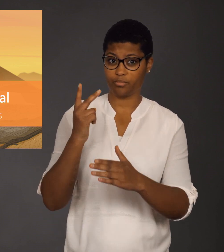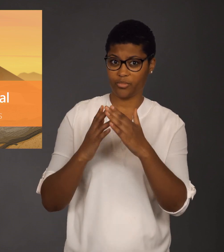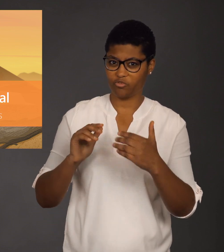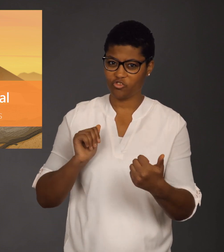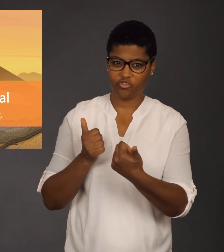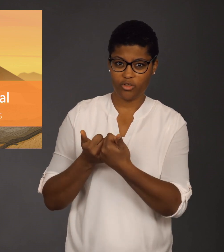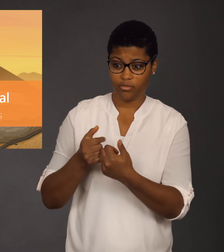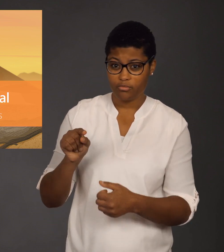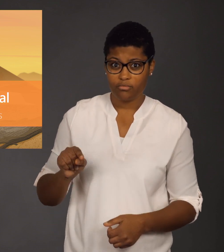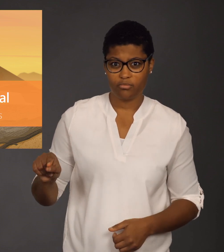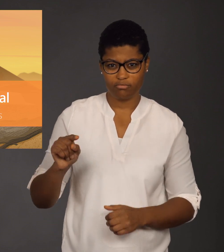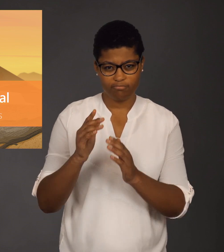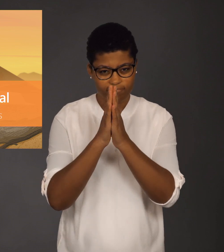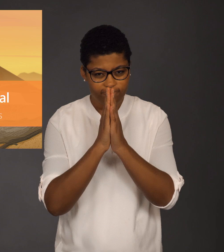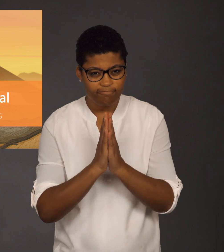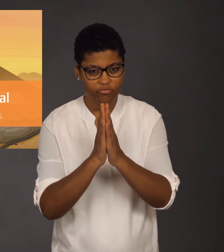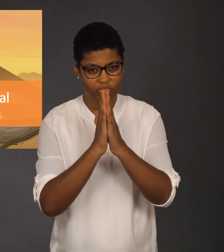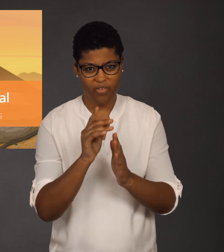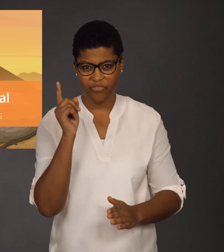The Lord’s prophet versus false priests